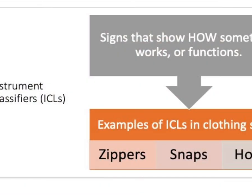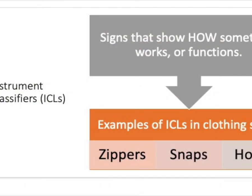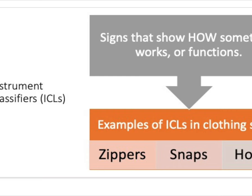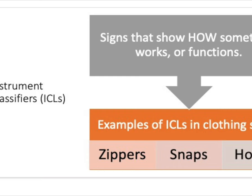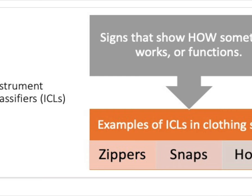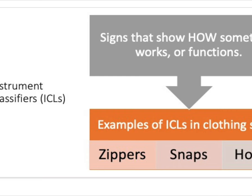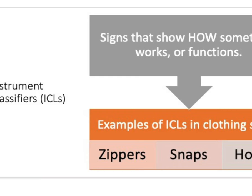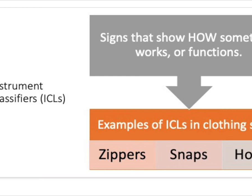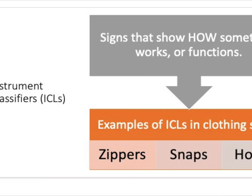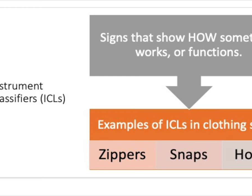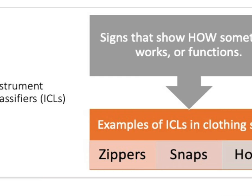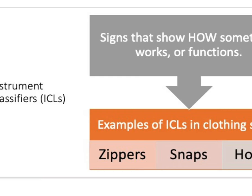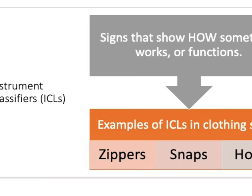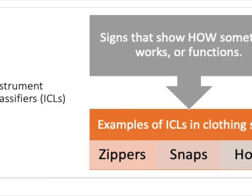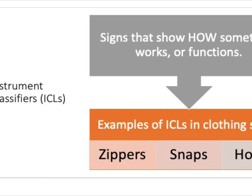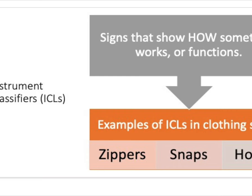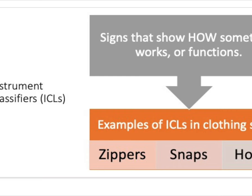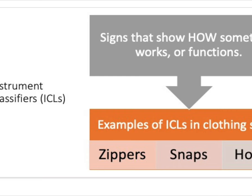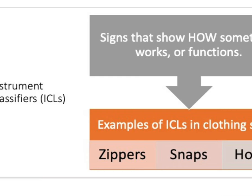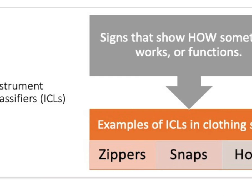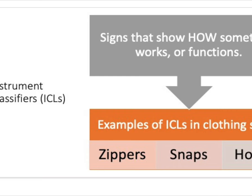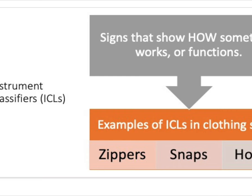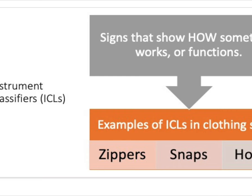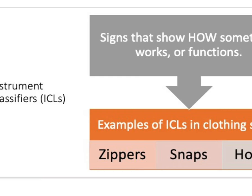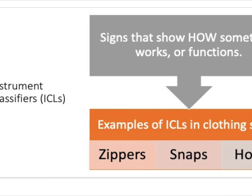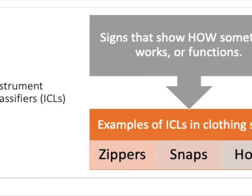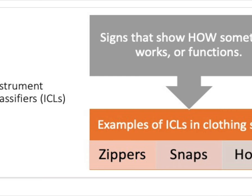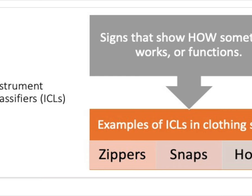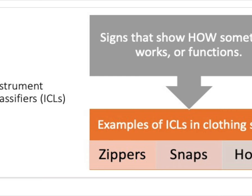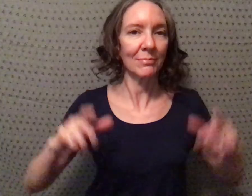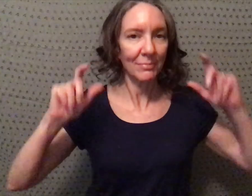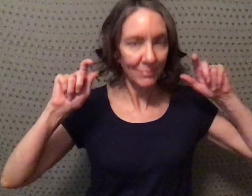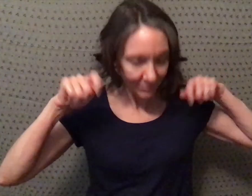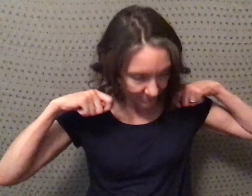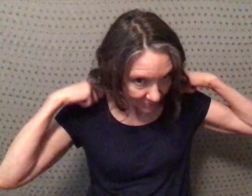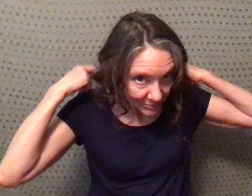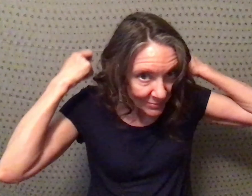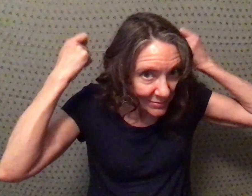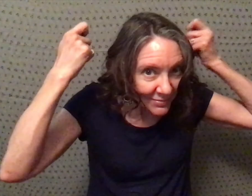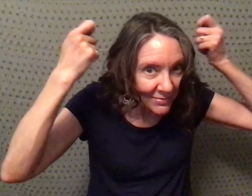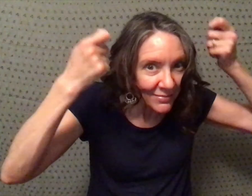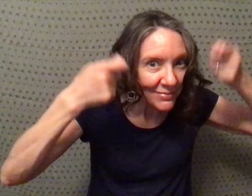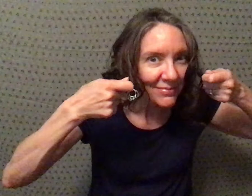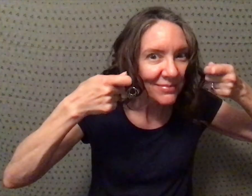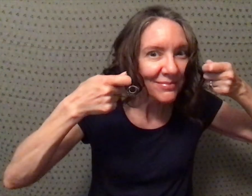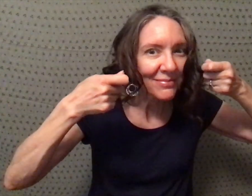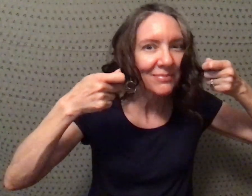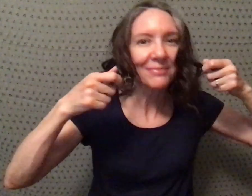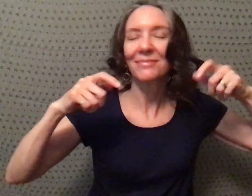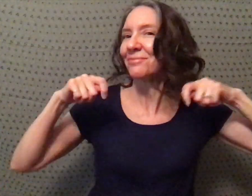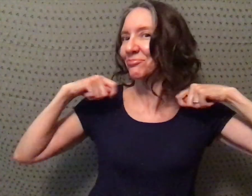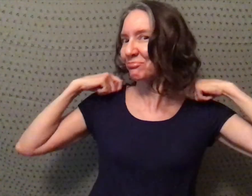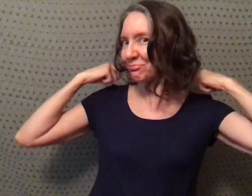Another sign that is an ICL is the sign for hood. We mimic the action